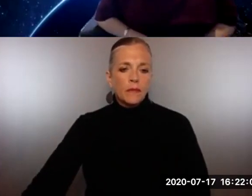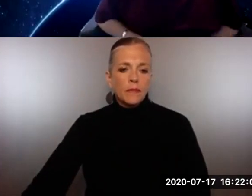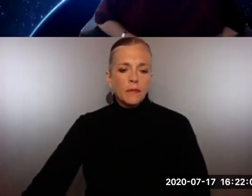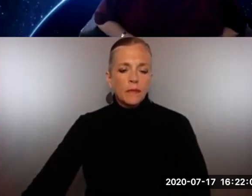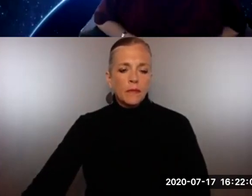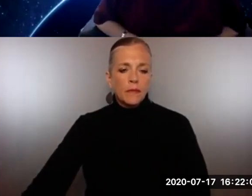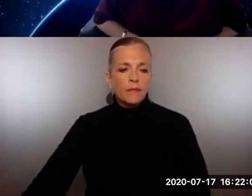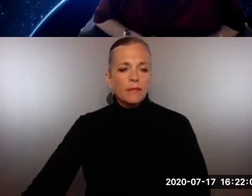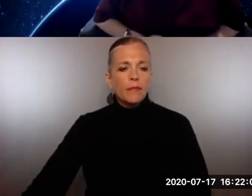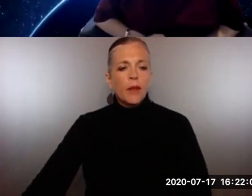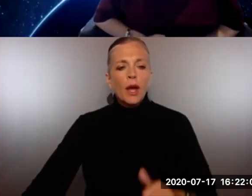Sorry.